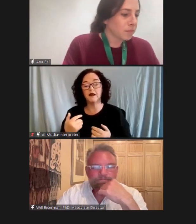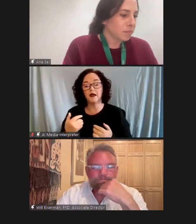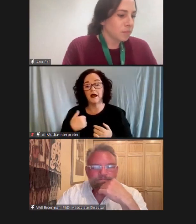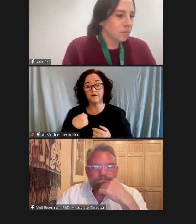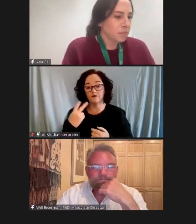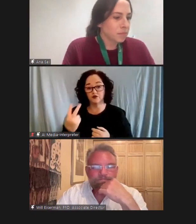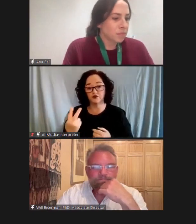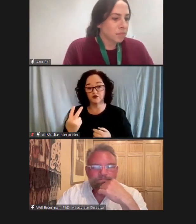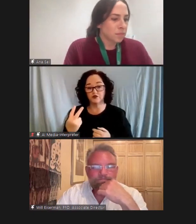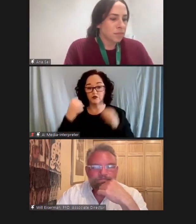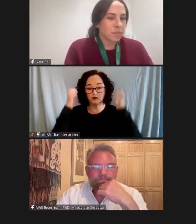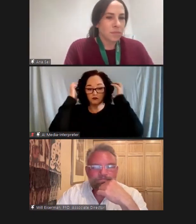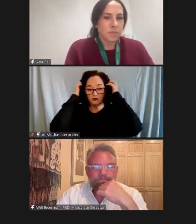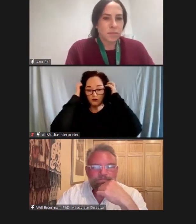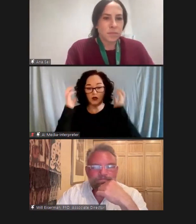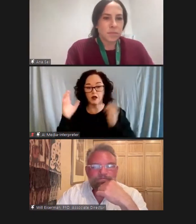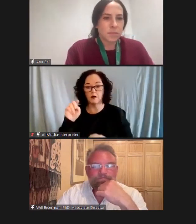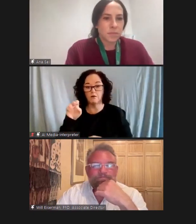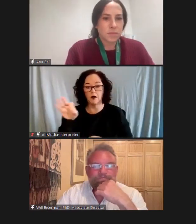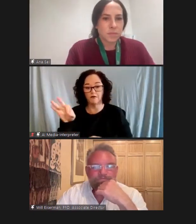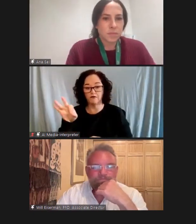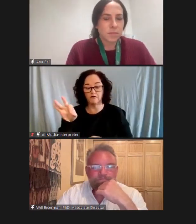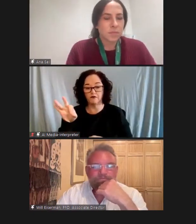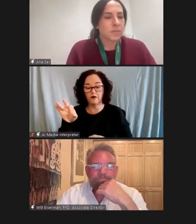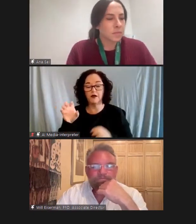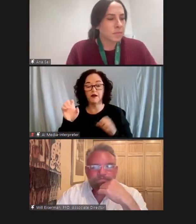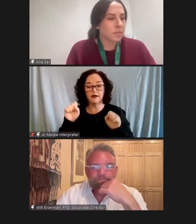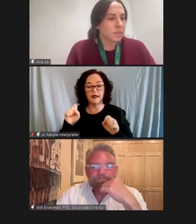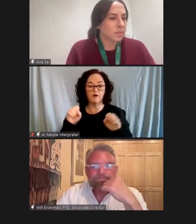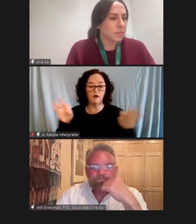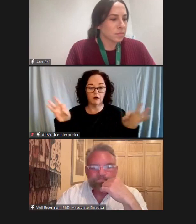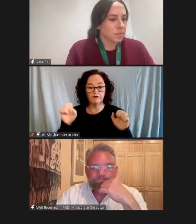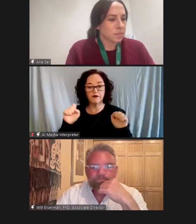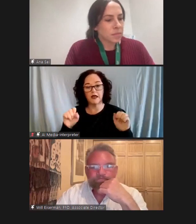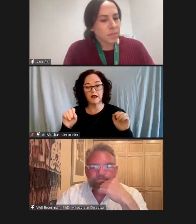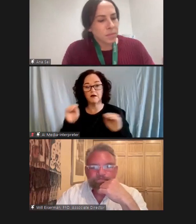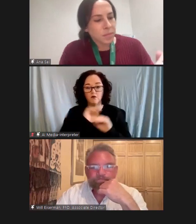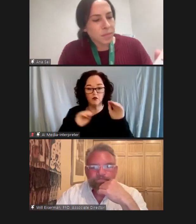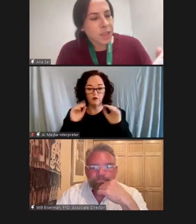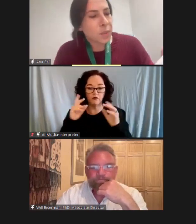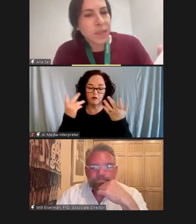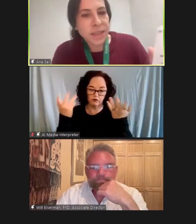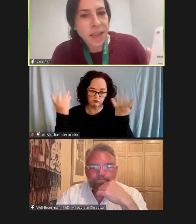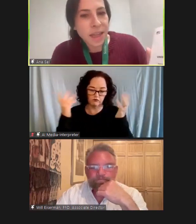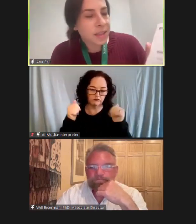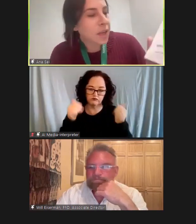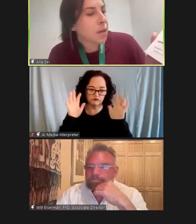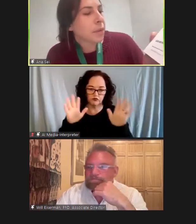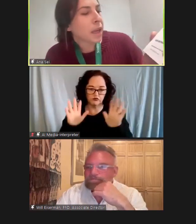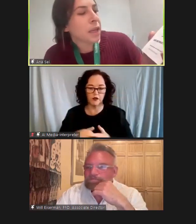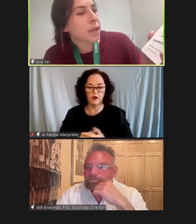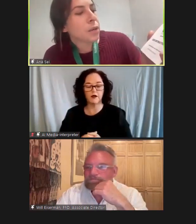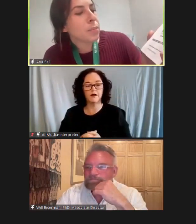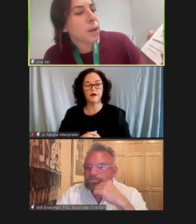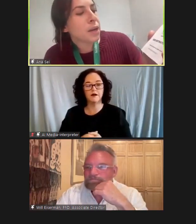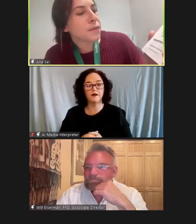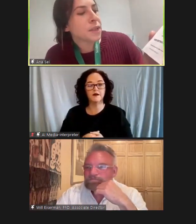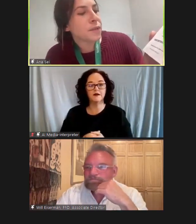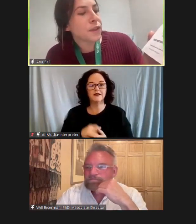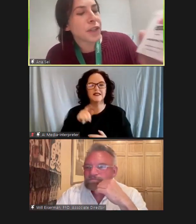them off and move them around which is